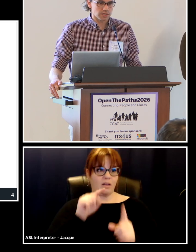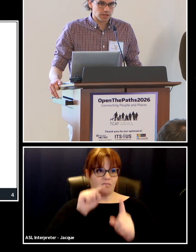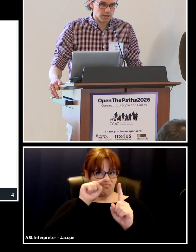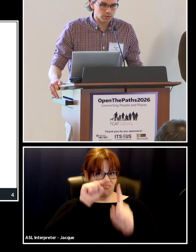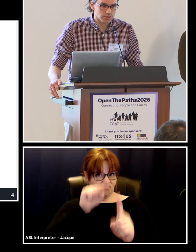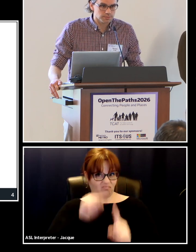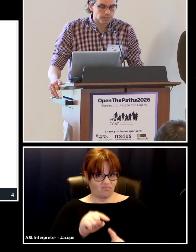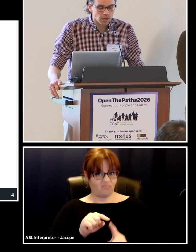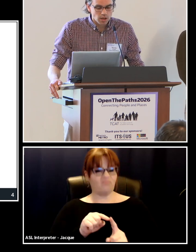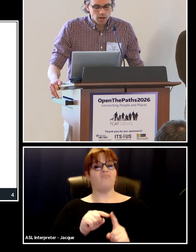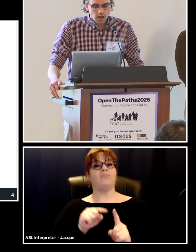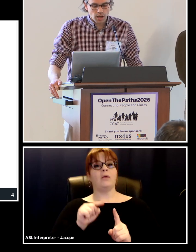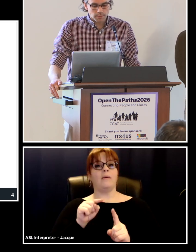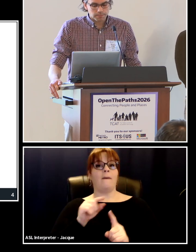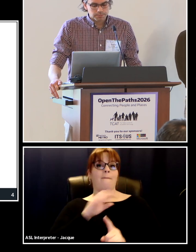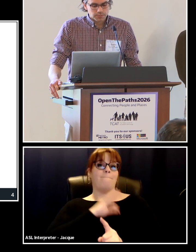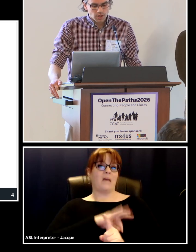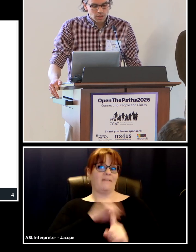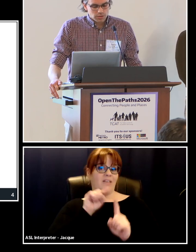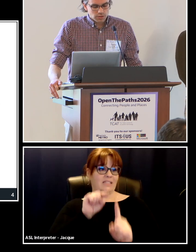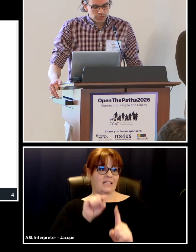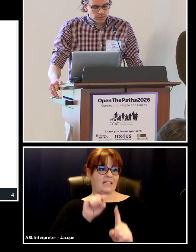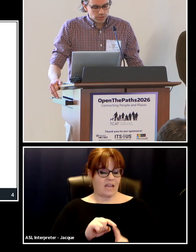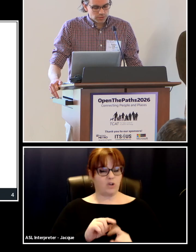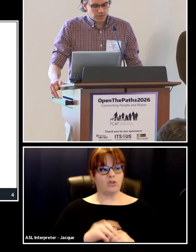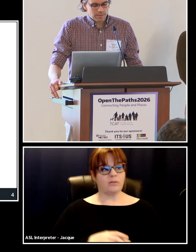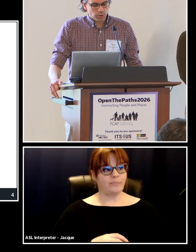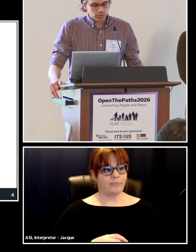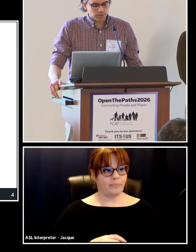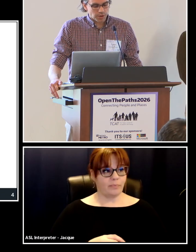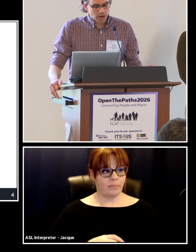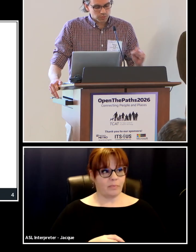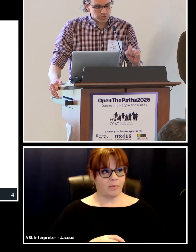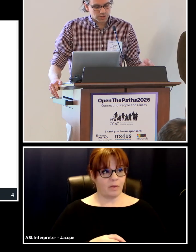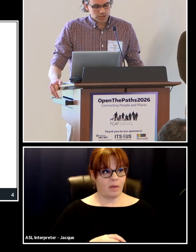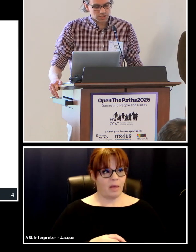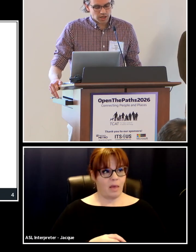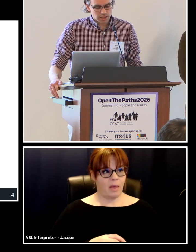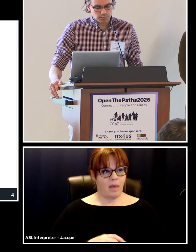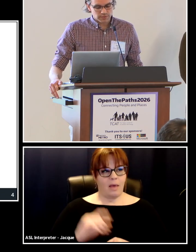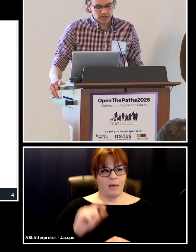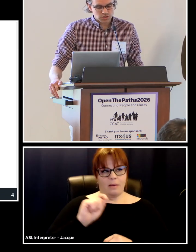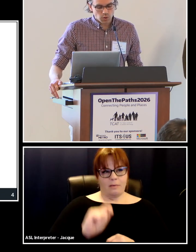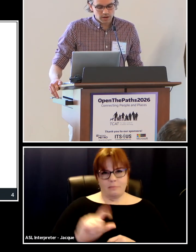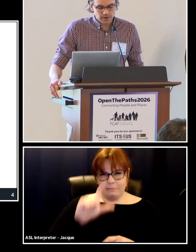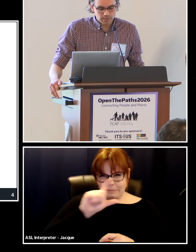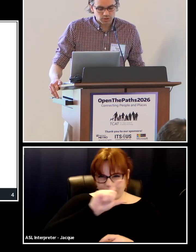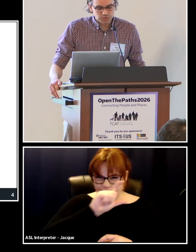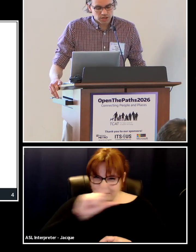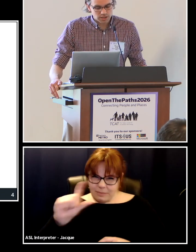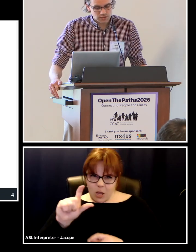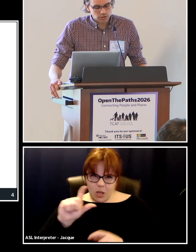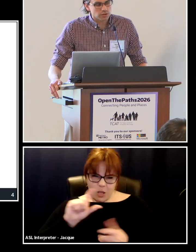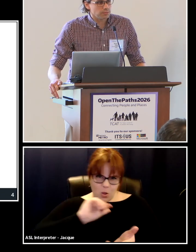indicators. Um that bolded part within this slide provides quantifiable objectives including